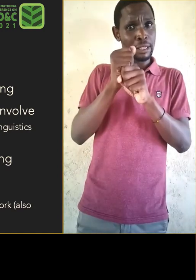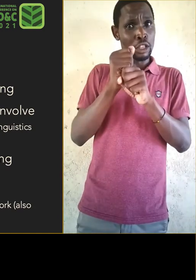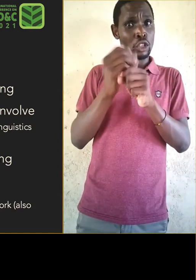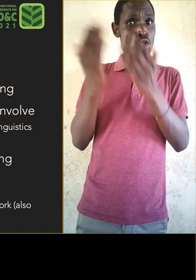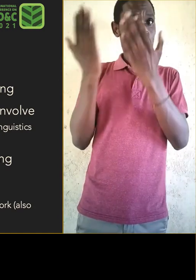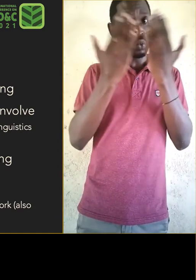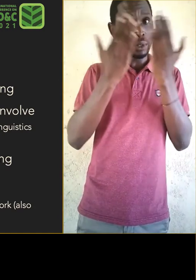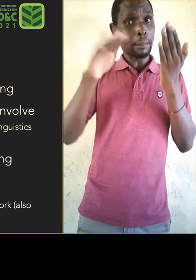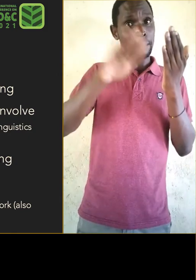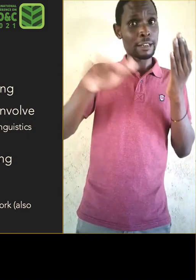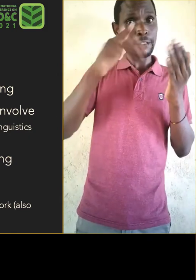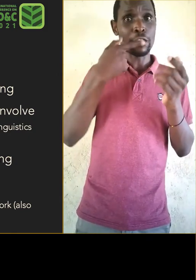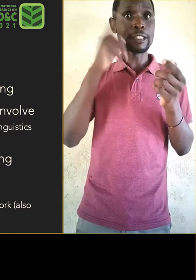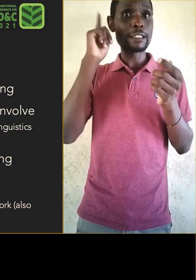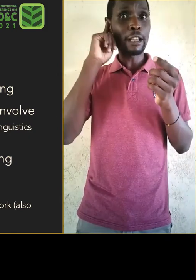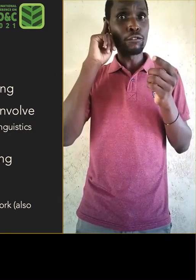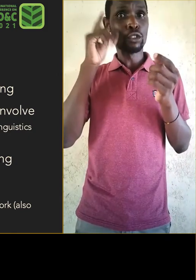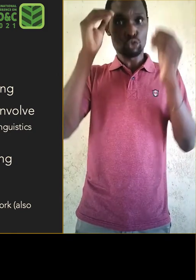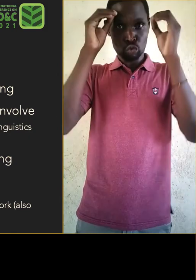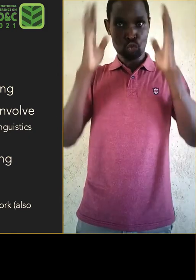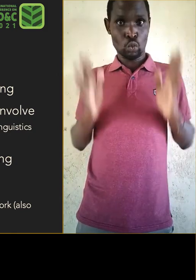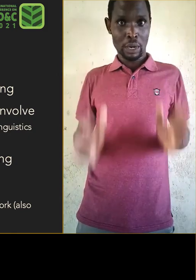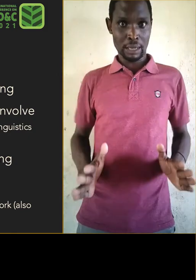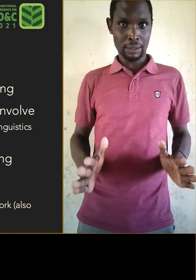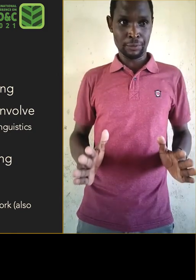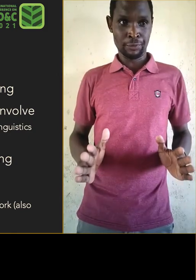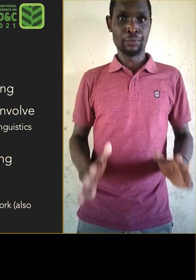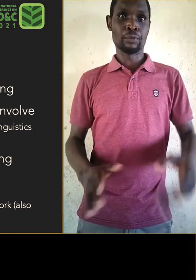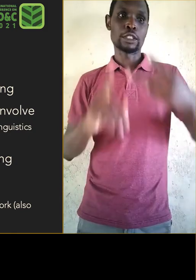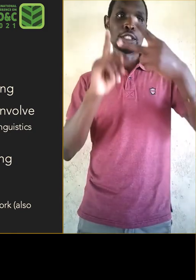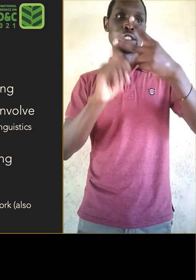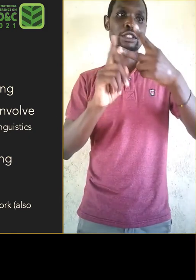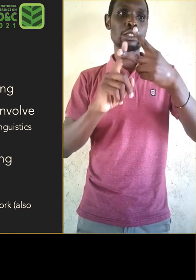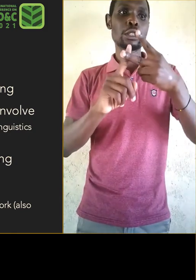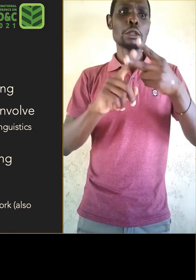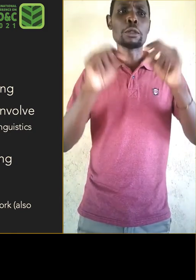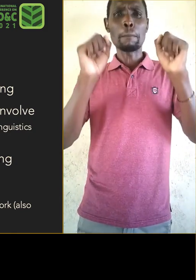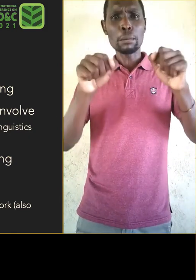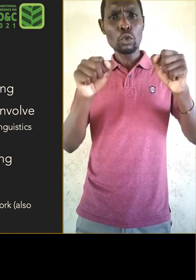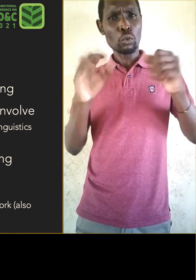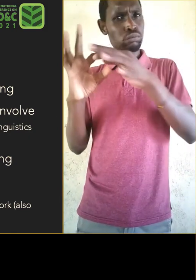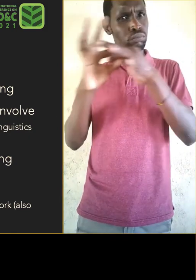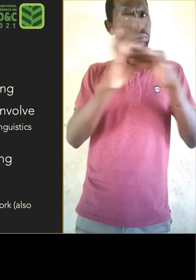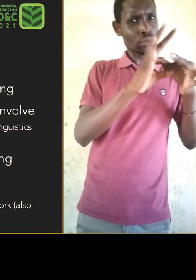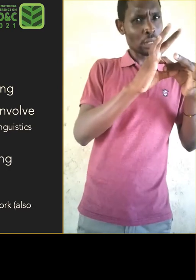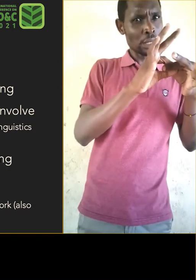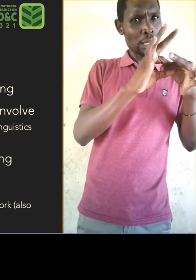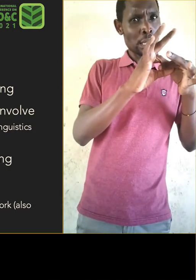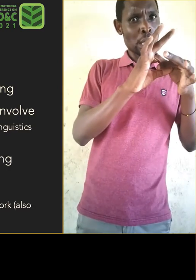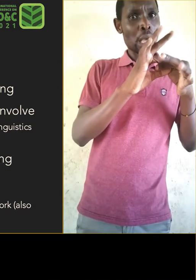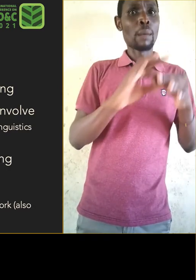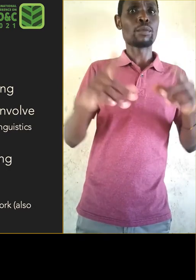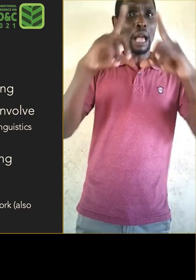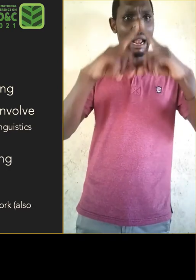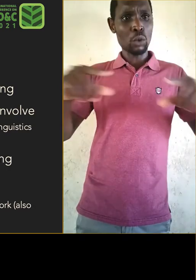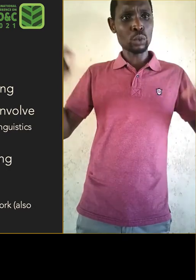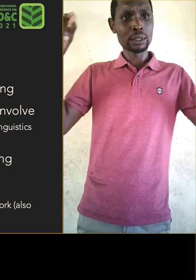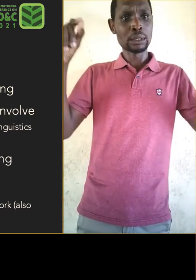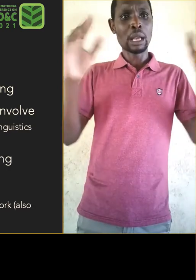it can also be a connection to the linguistics department at the university and the language documentation work